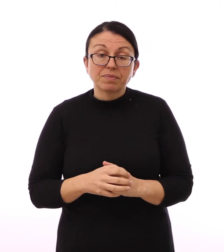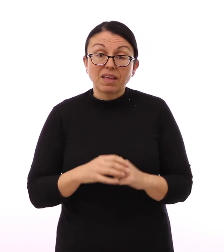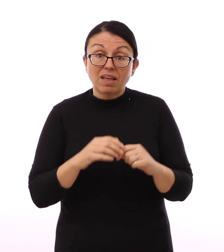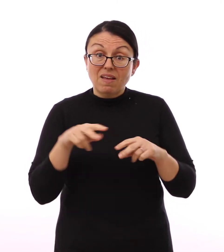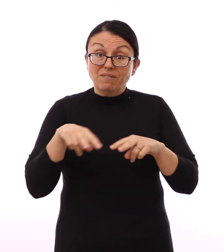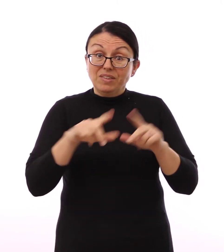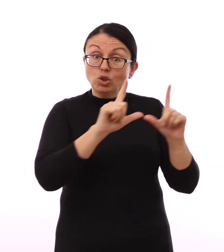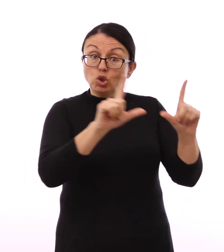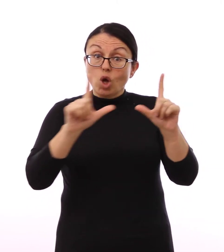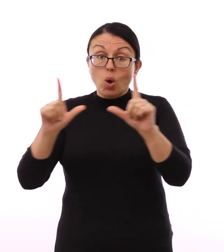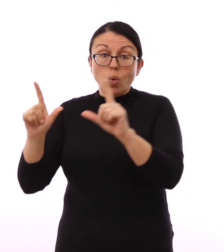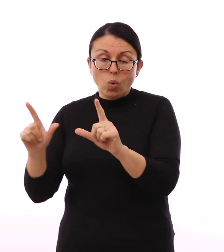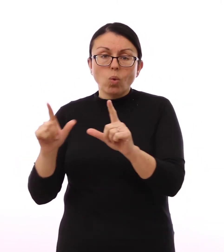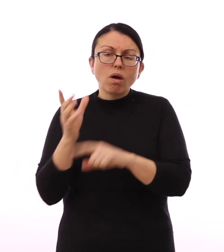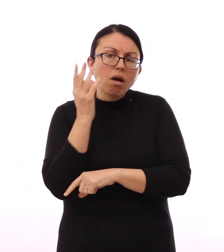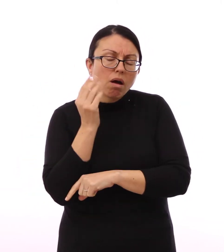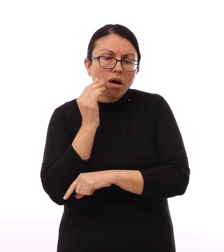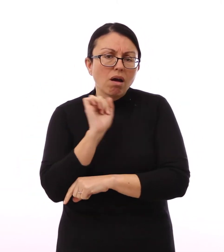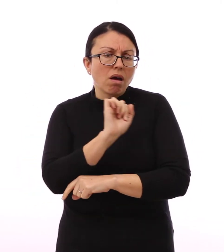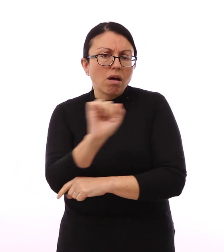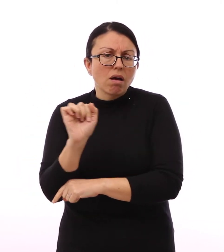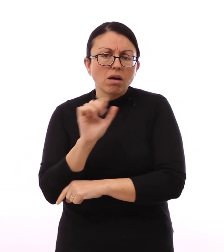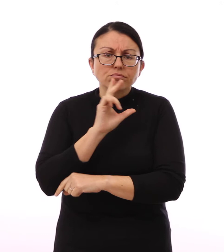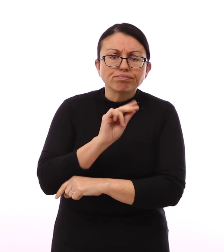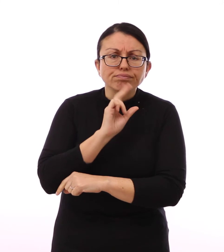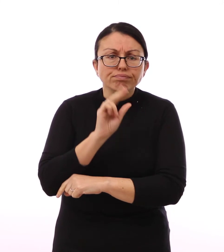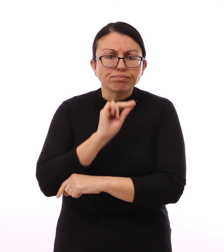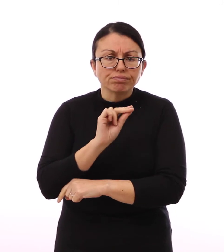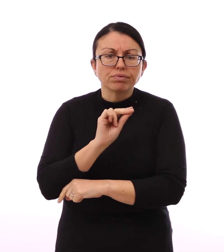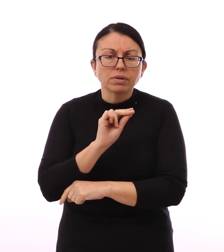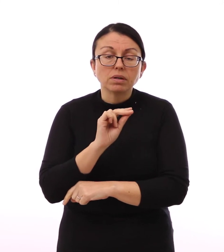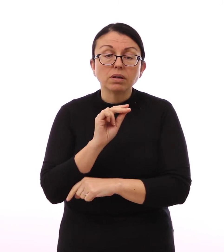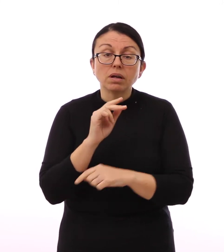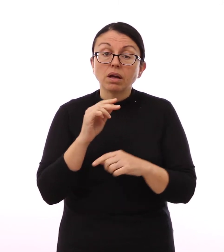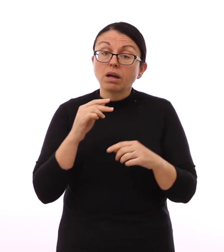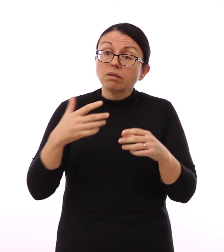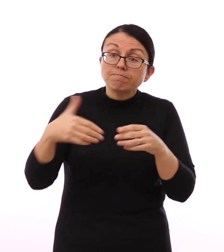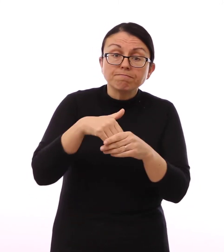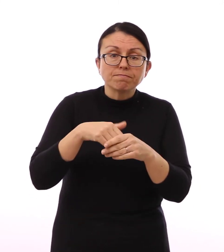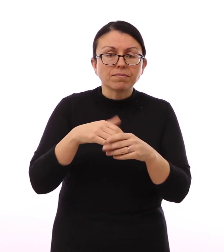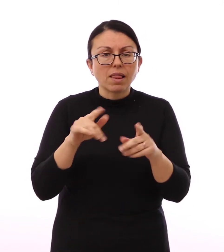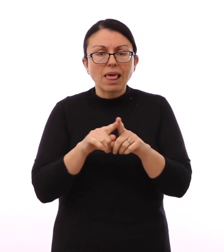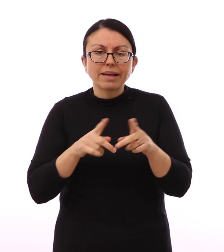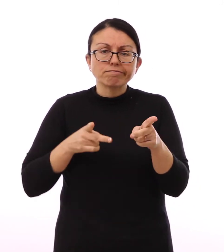In the video installation, the sounds of participants’ voices not only function as an aesthetic part